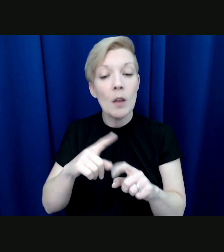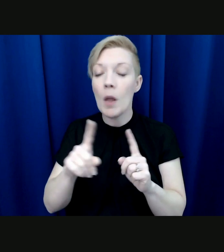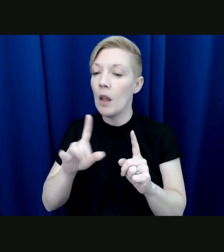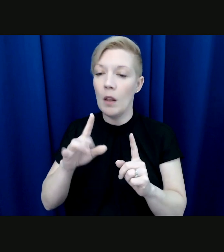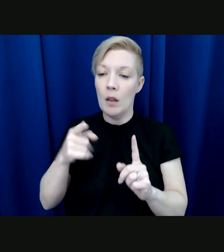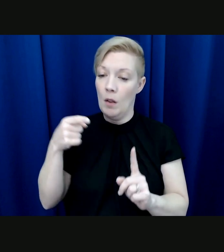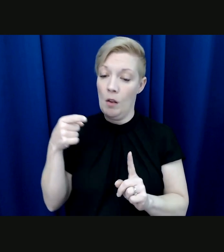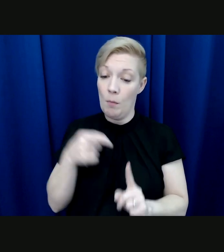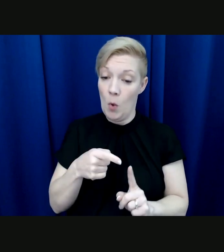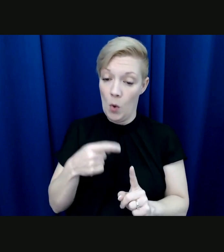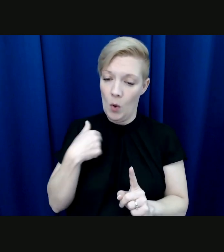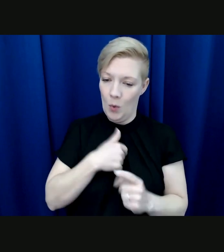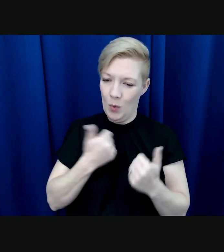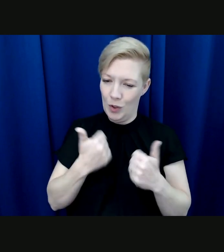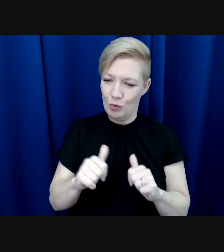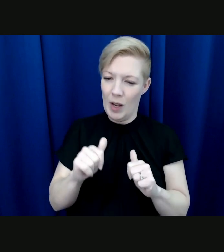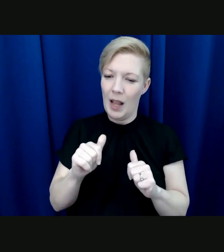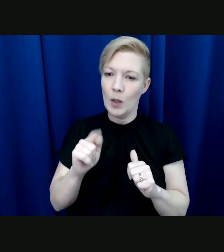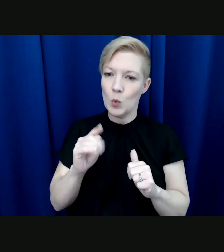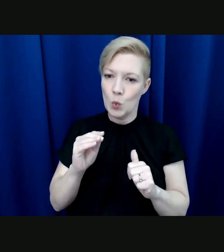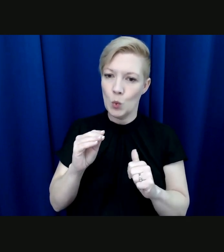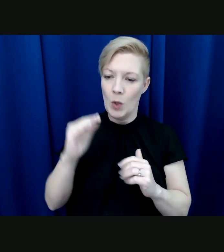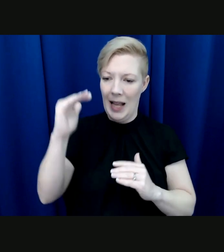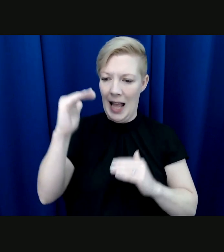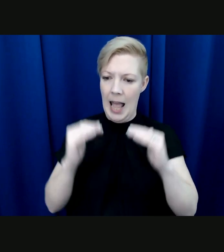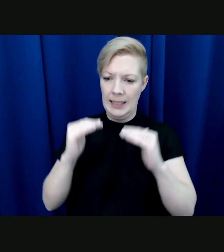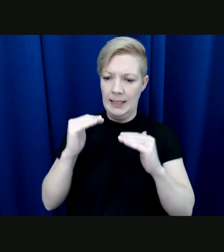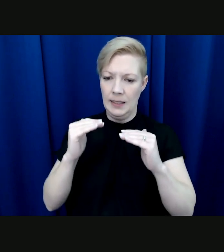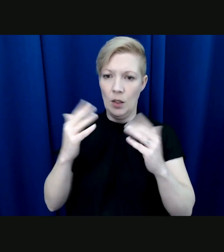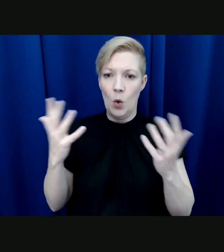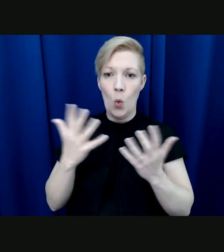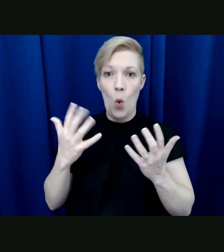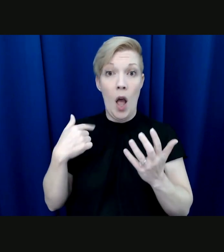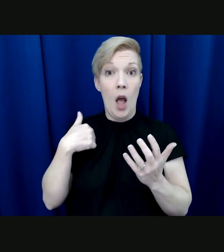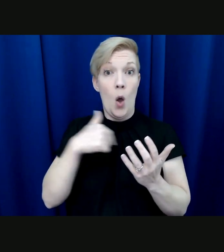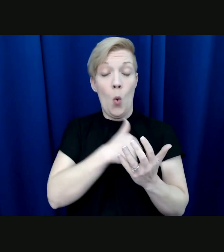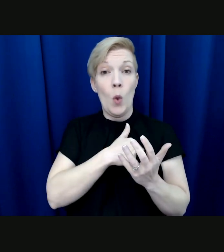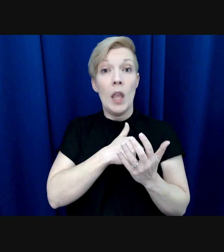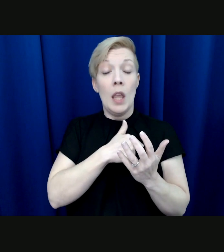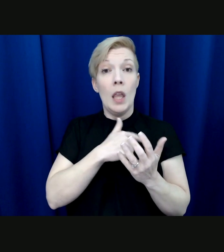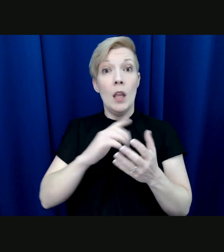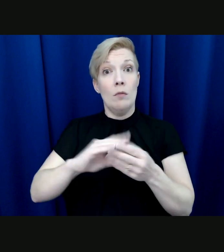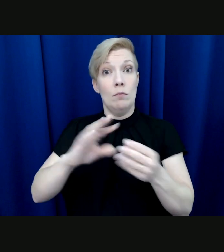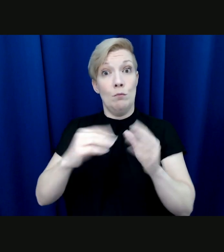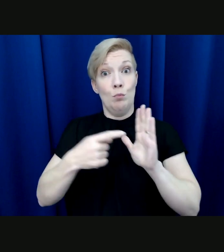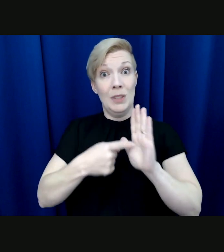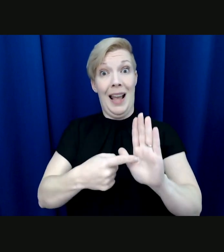what we are talking about with solutions. We've got a piece that's coming up